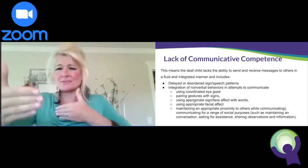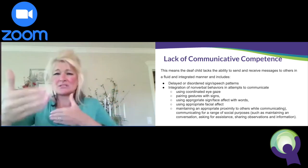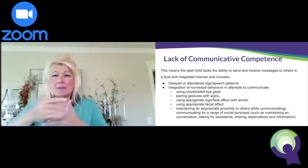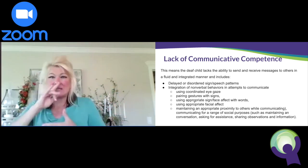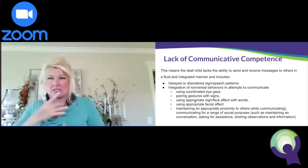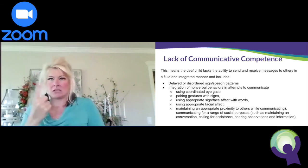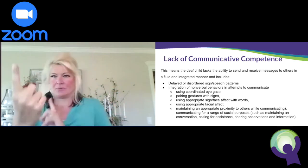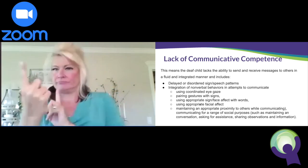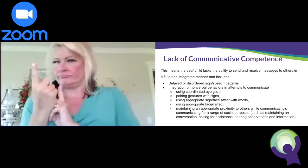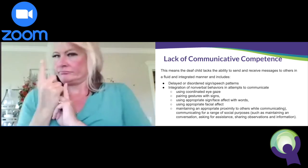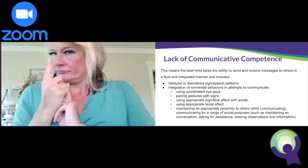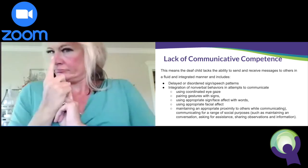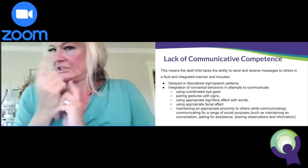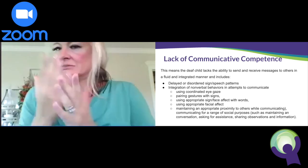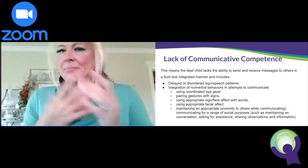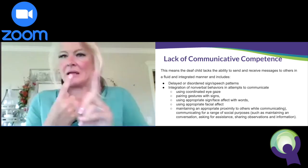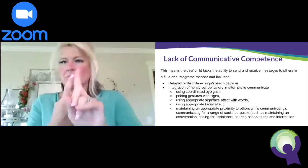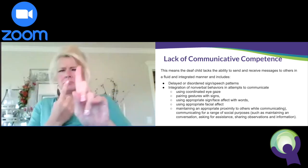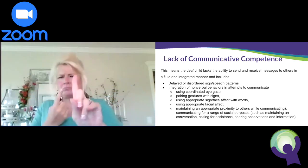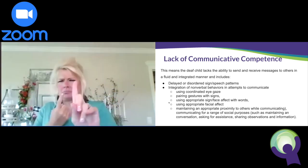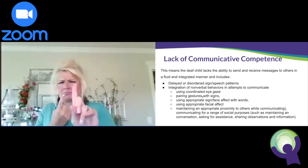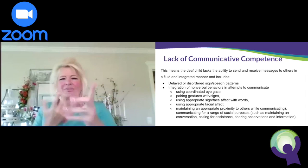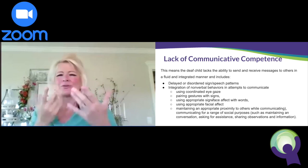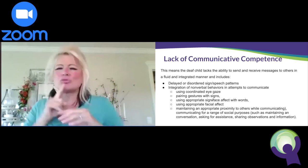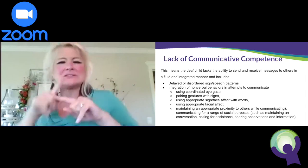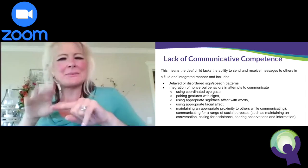Of course those are skills that are need to be emphasized and taught